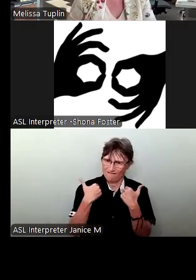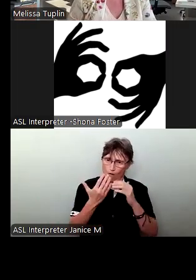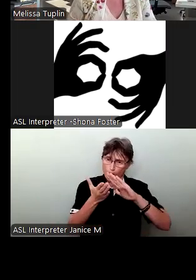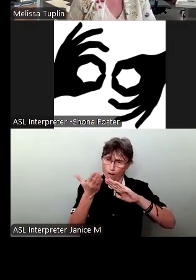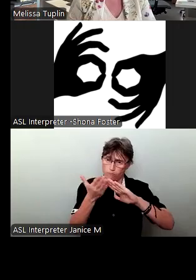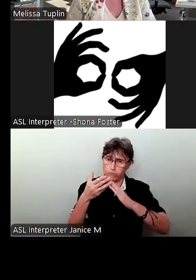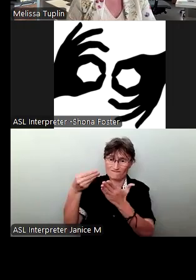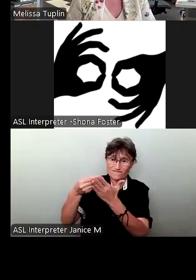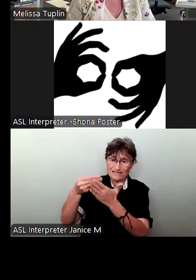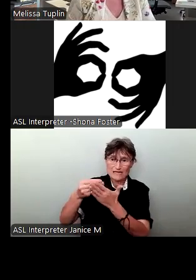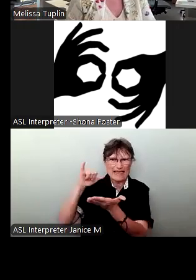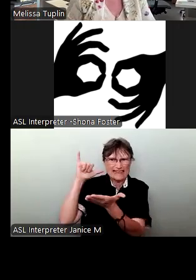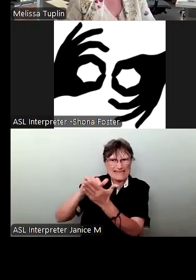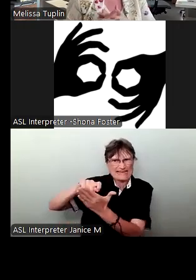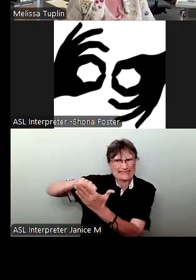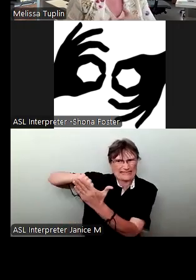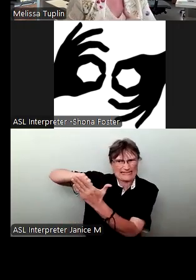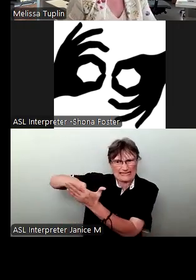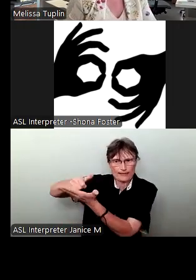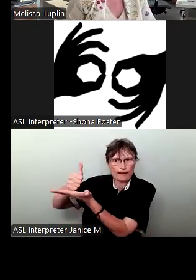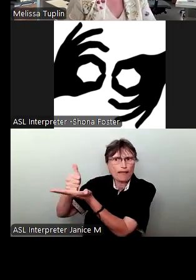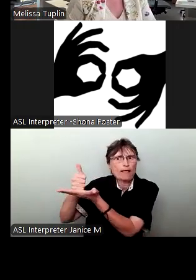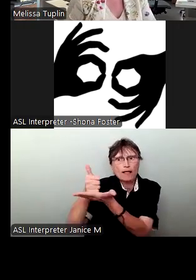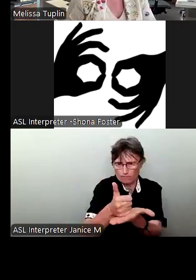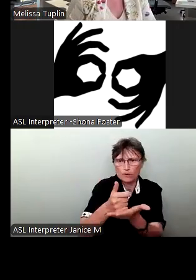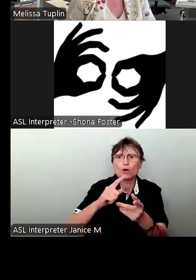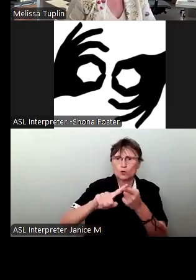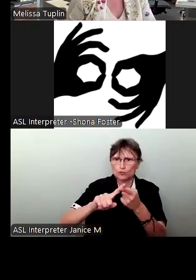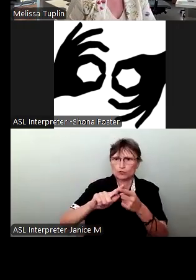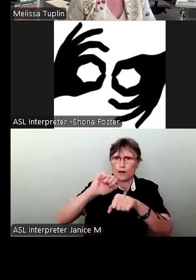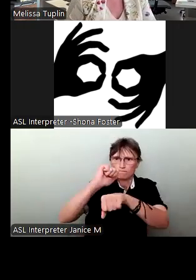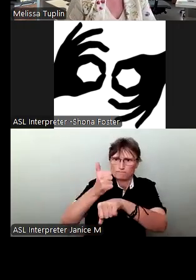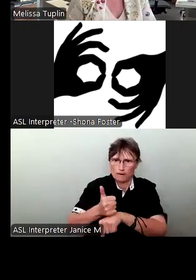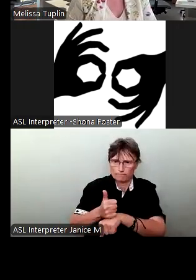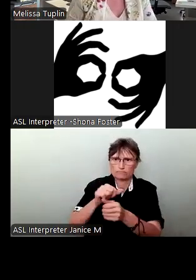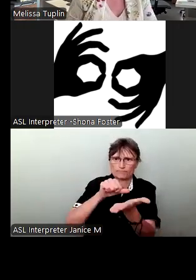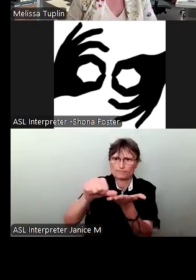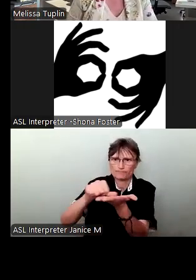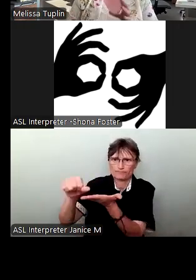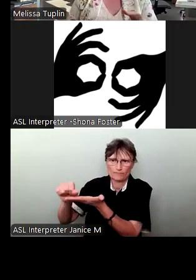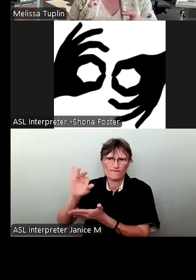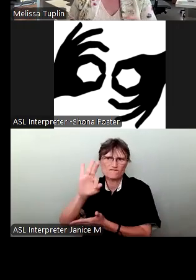the critical turning point in beginning to meet professional artist fee schedules. So even though